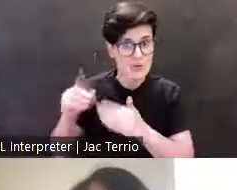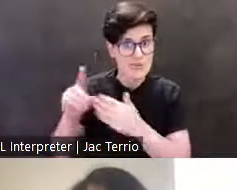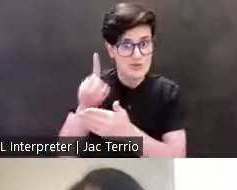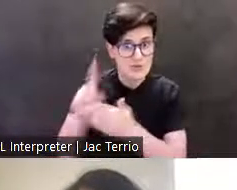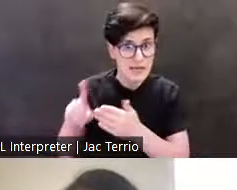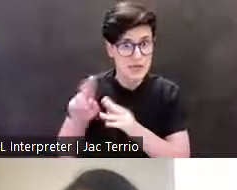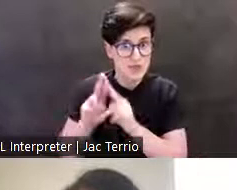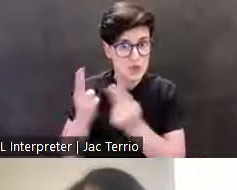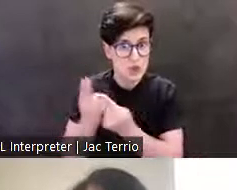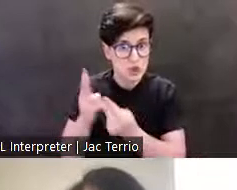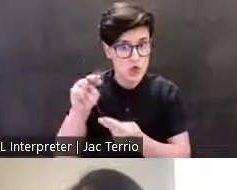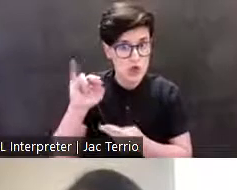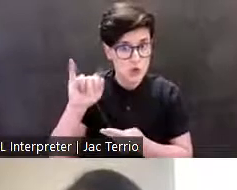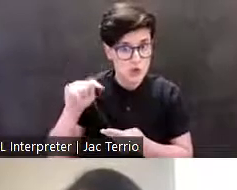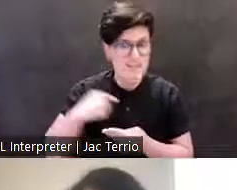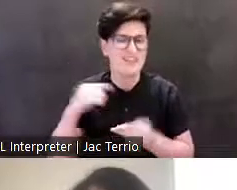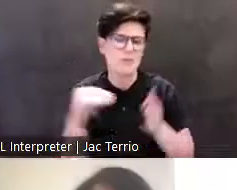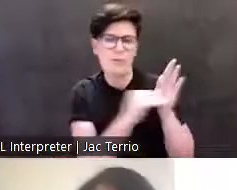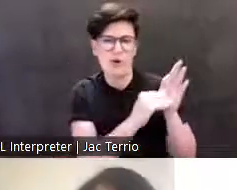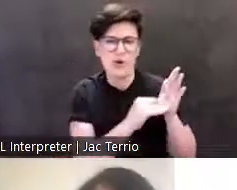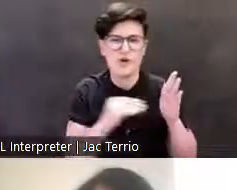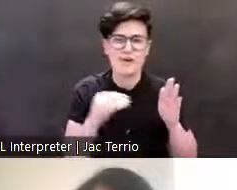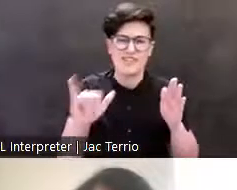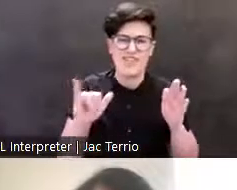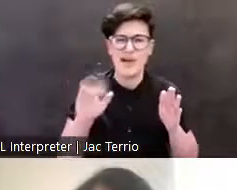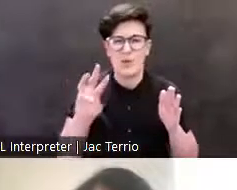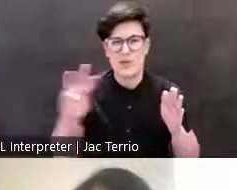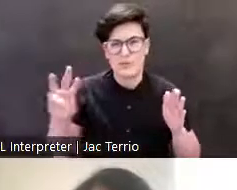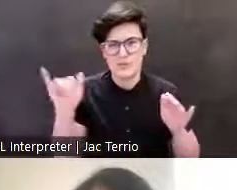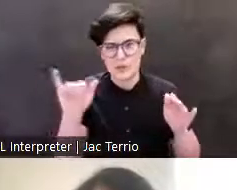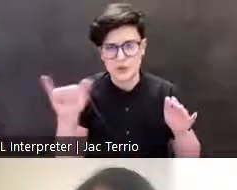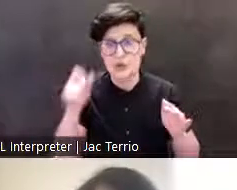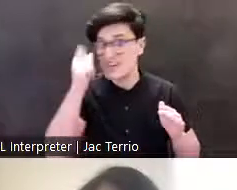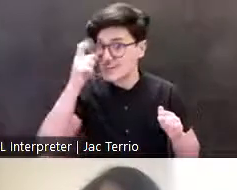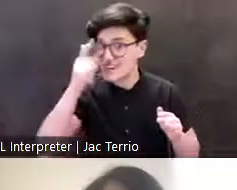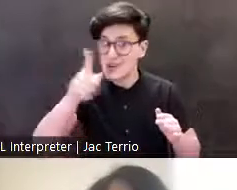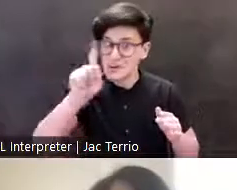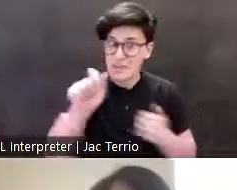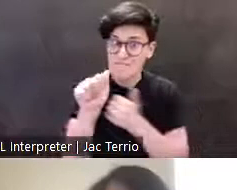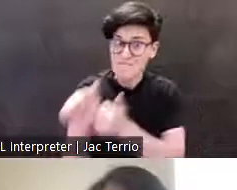Just be aware that there are deadlines for you to be able to file complaints.